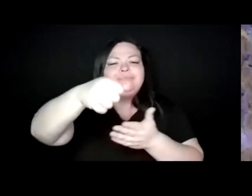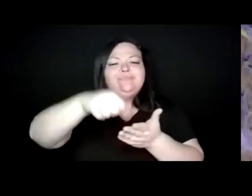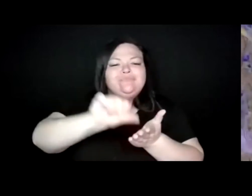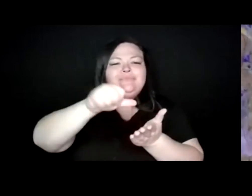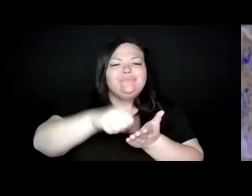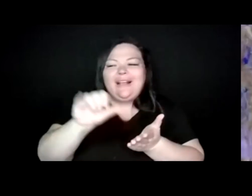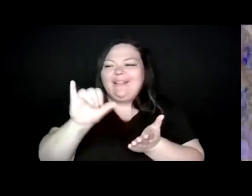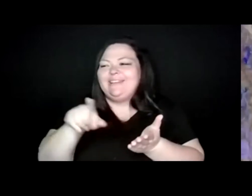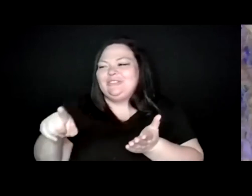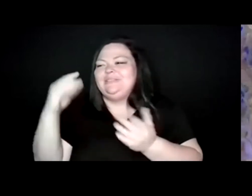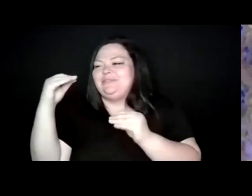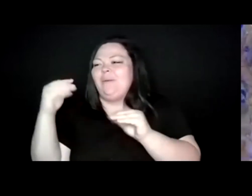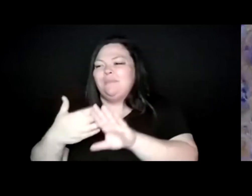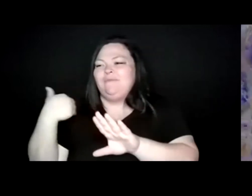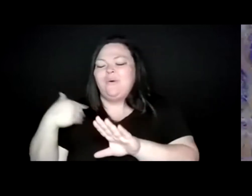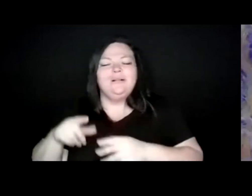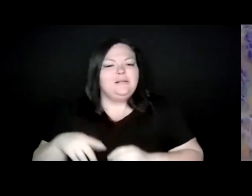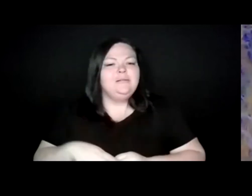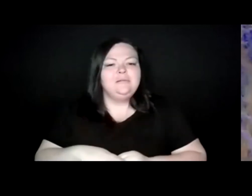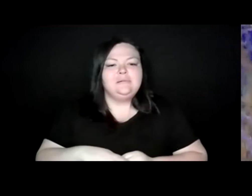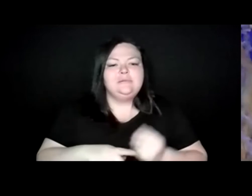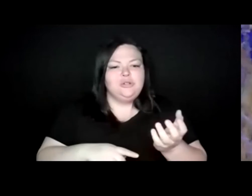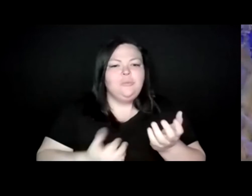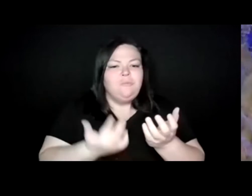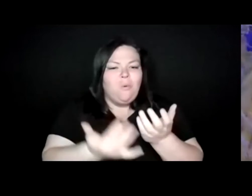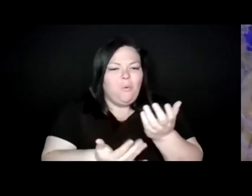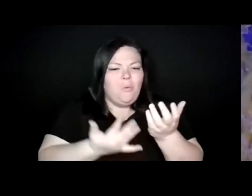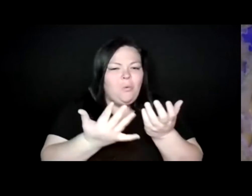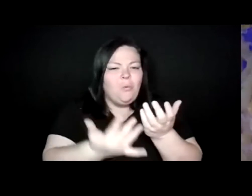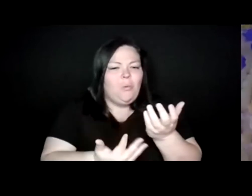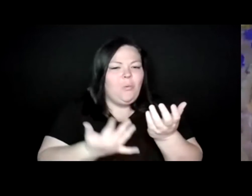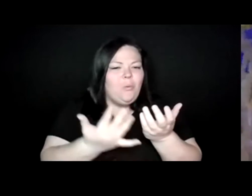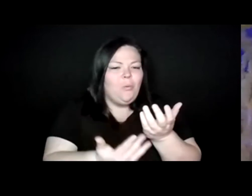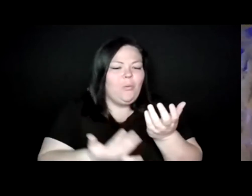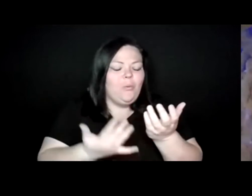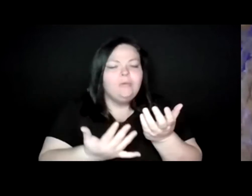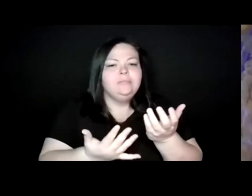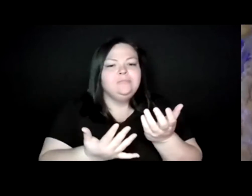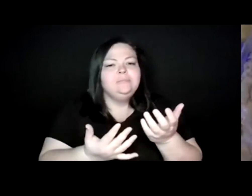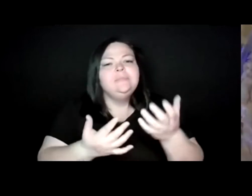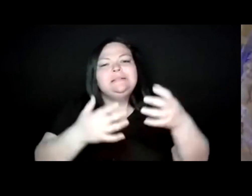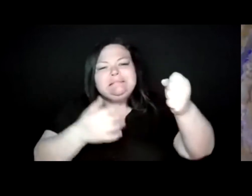pop-up, boil the bald bulb thumbs on the stovetop, squeeze the clover honey into the cup before